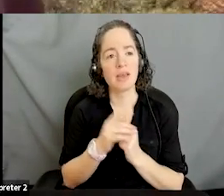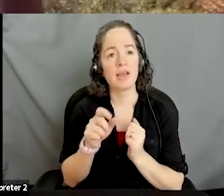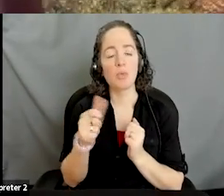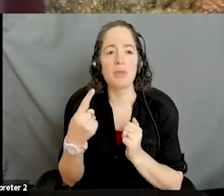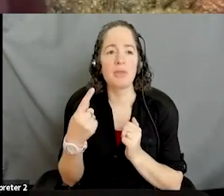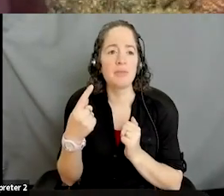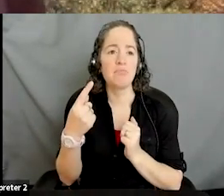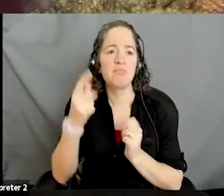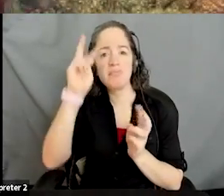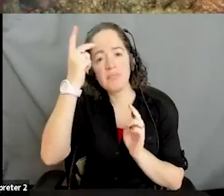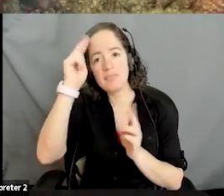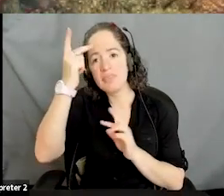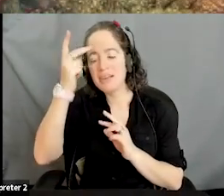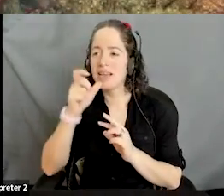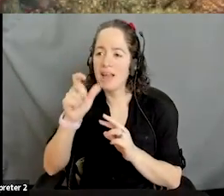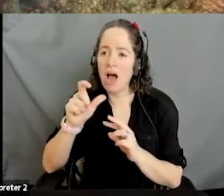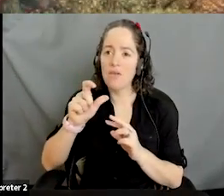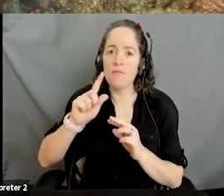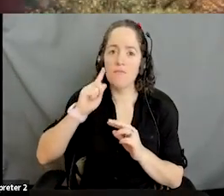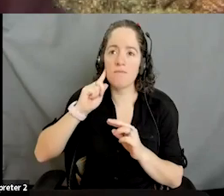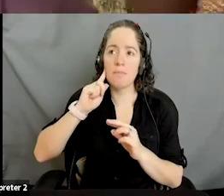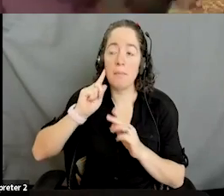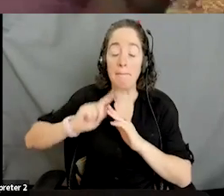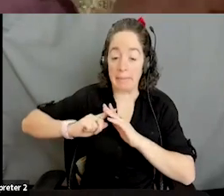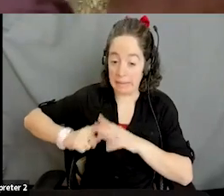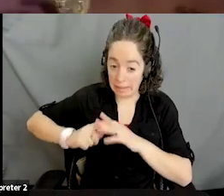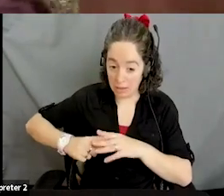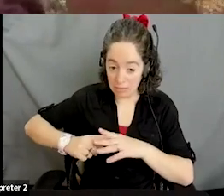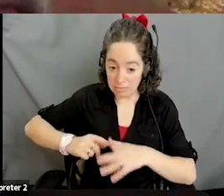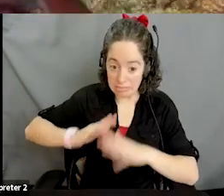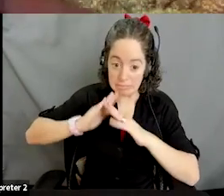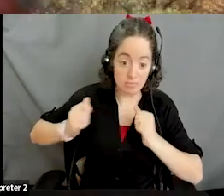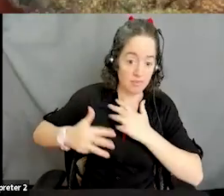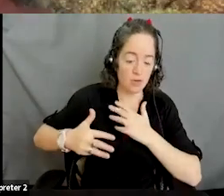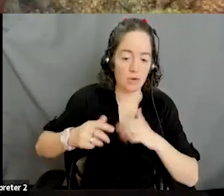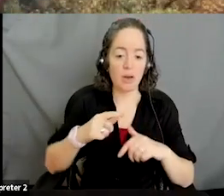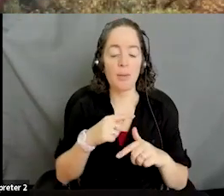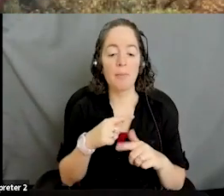but the tendency to look at accessibility as a monolithic chunk of work.